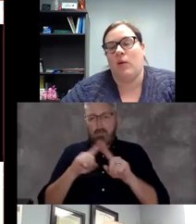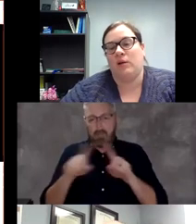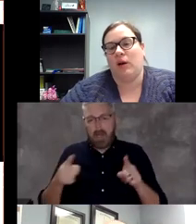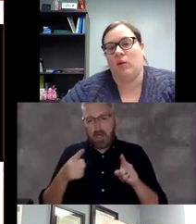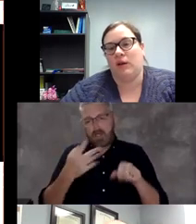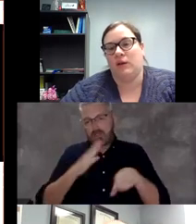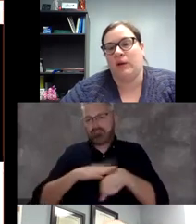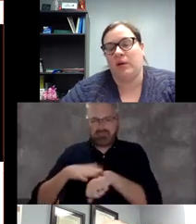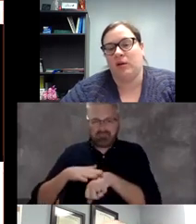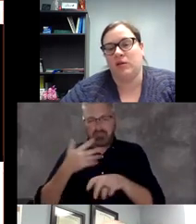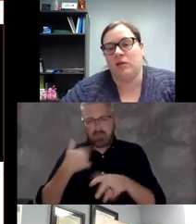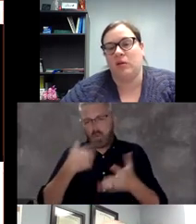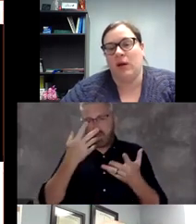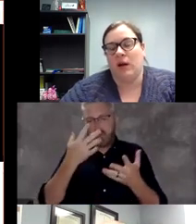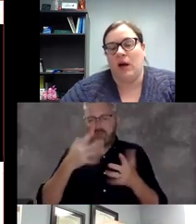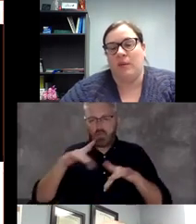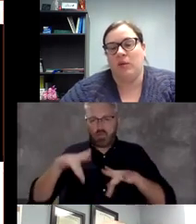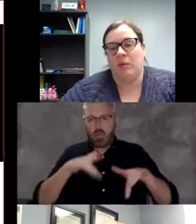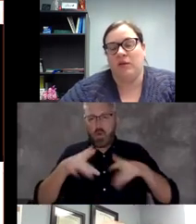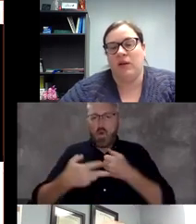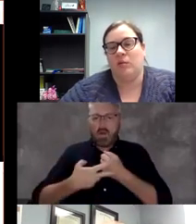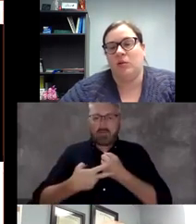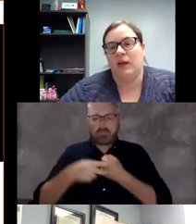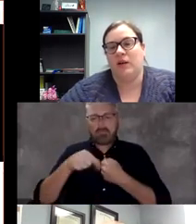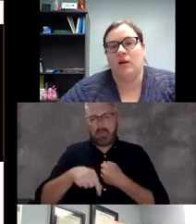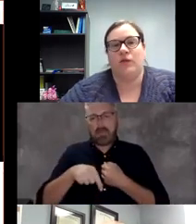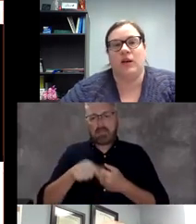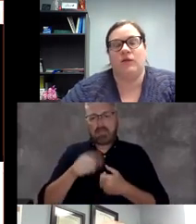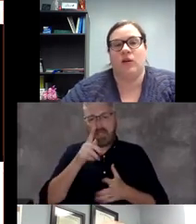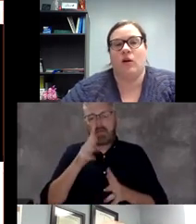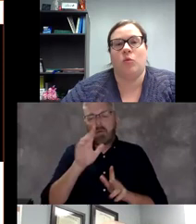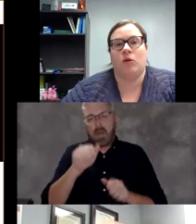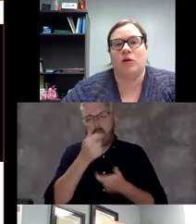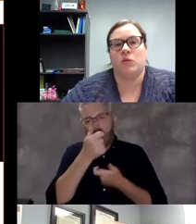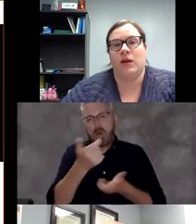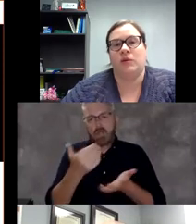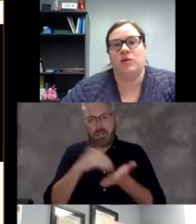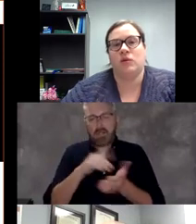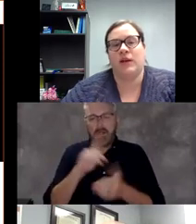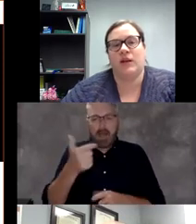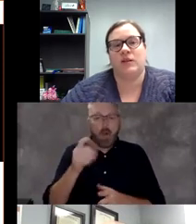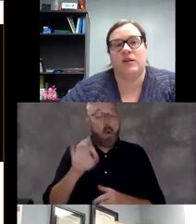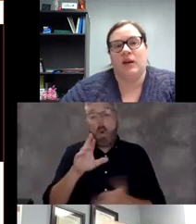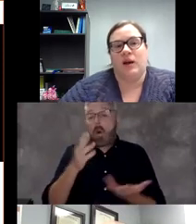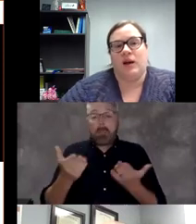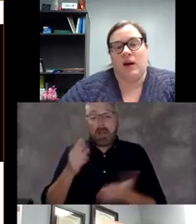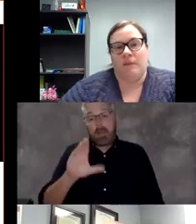ARE RECORDING THIS WEBINAR SO IT WILL BE AVAILABLE LATER. IF ANY OF YOUR CO-WORKERS WEREN'T ABLE TO JOIN US, THEY